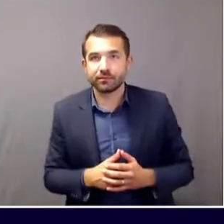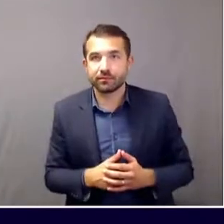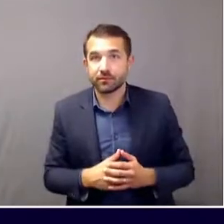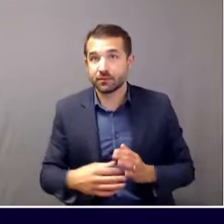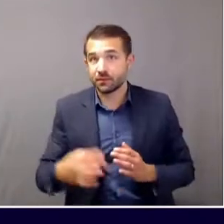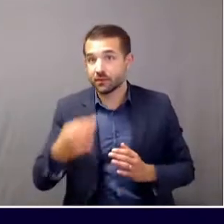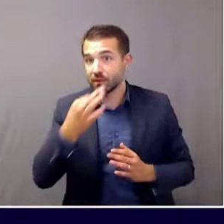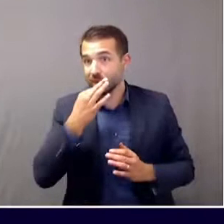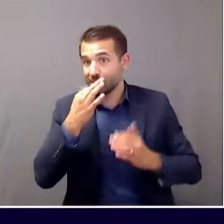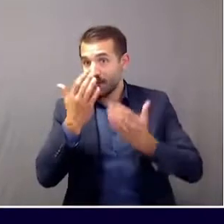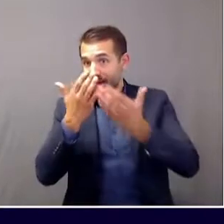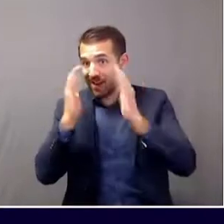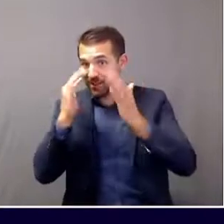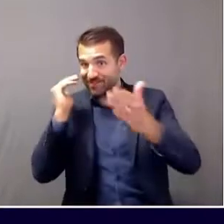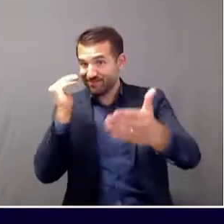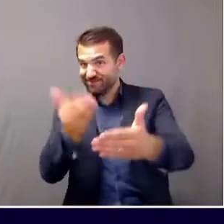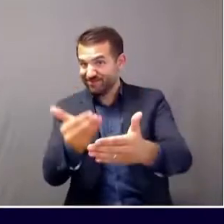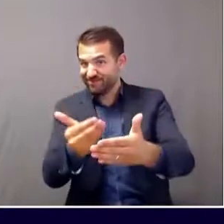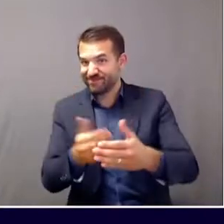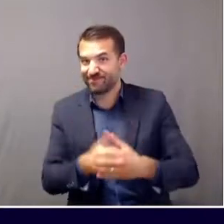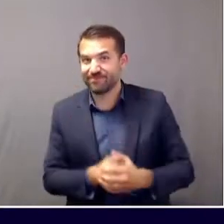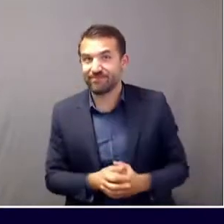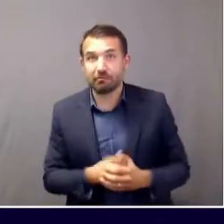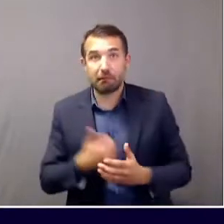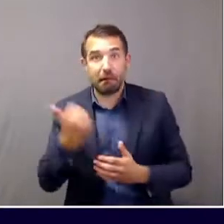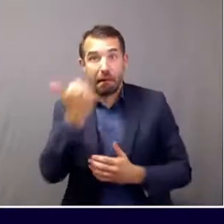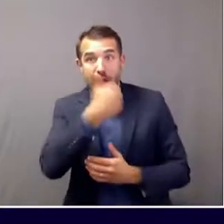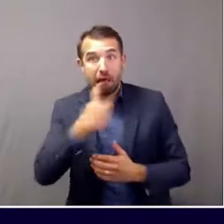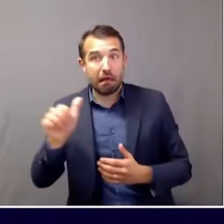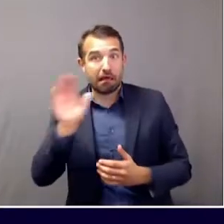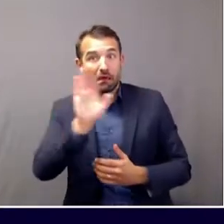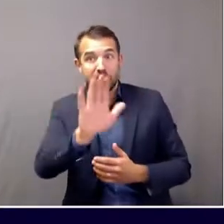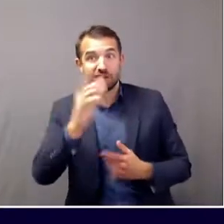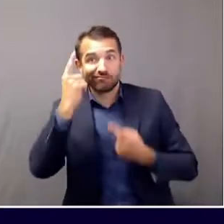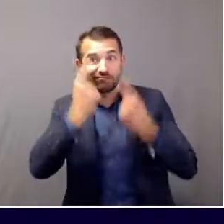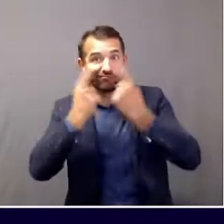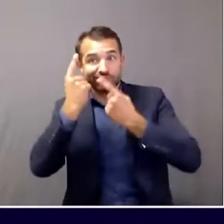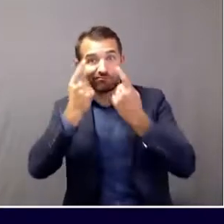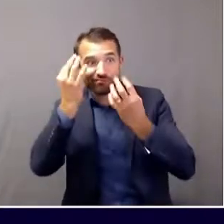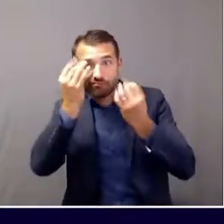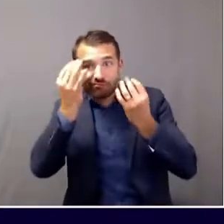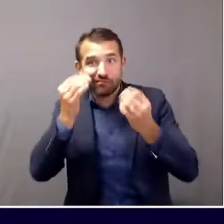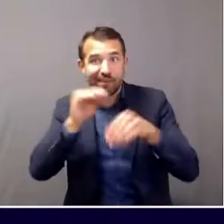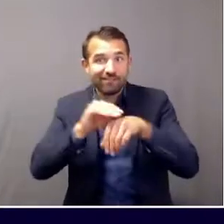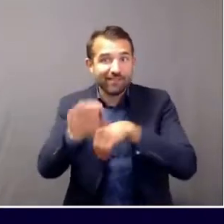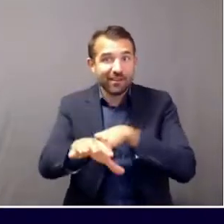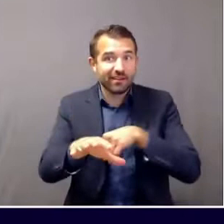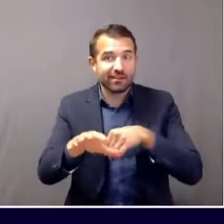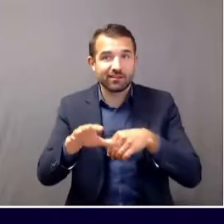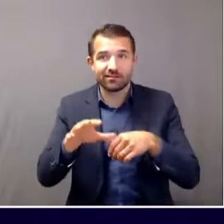the corner now has anything changed in terms of your